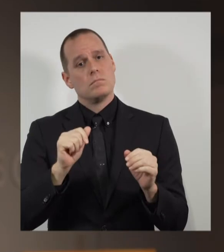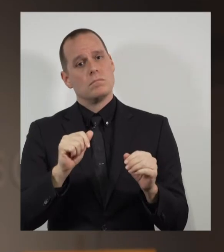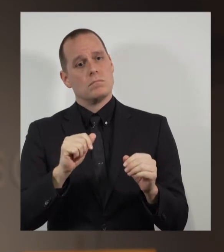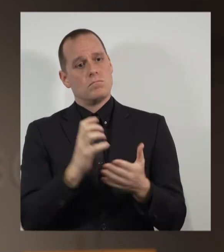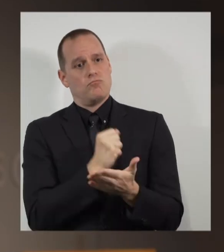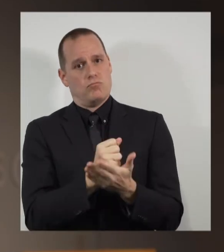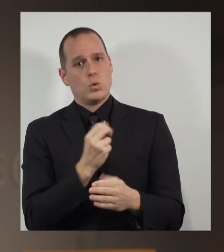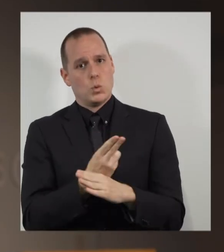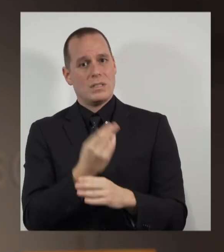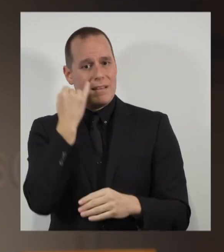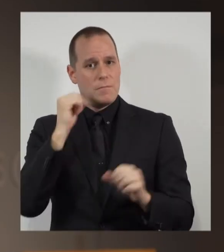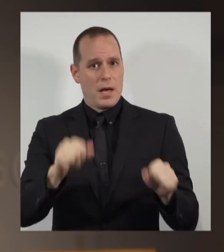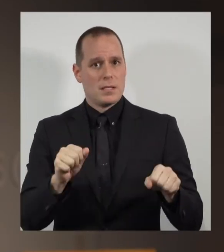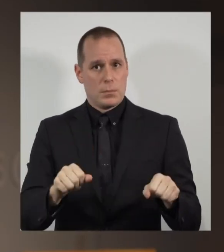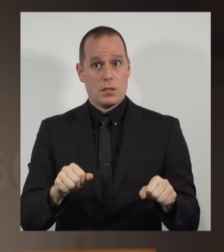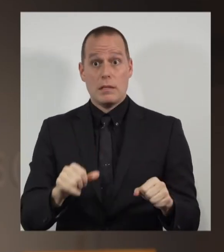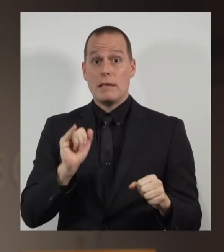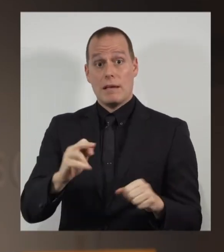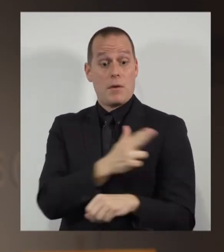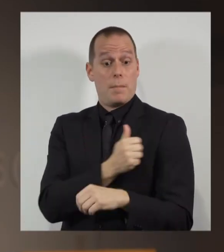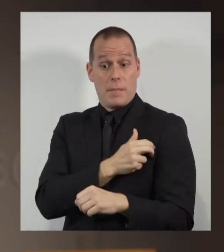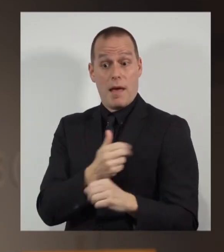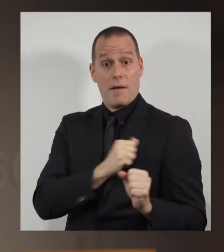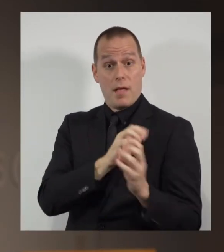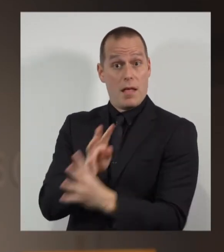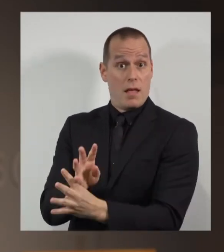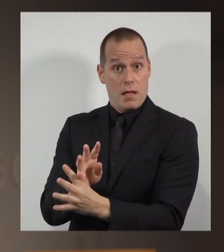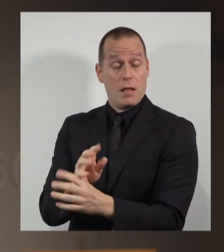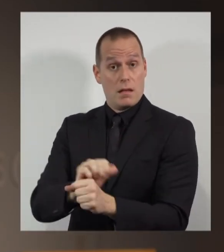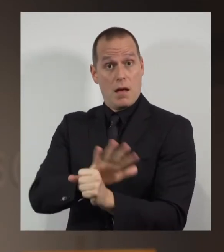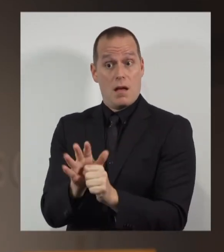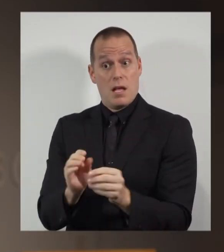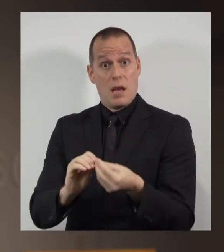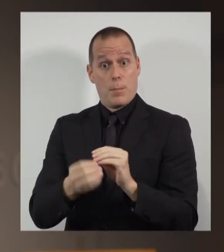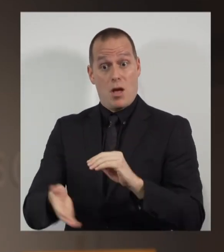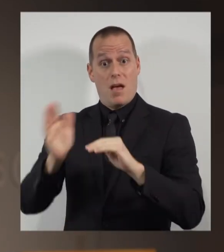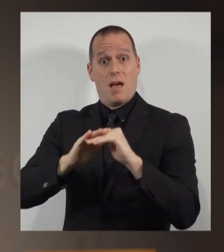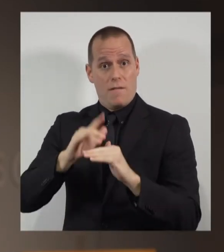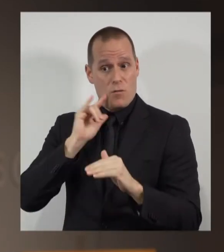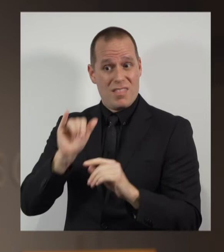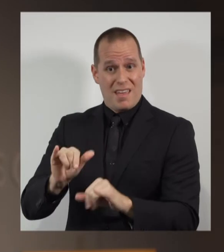In facilities that have an outbreak of patients or residents, we are now able to provide Emergency